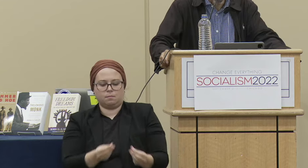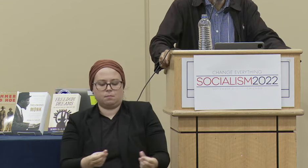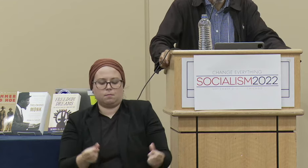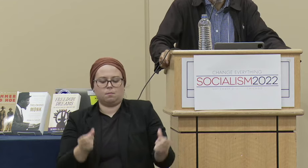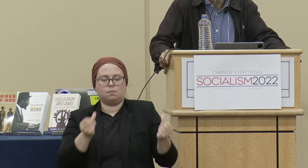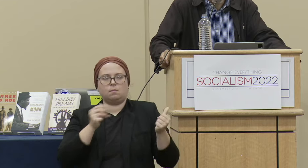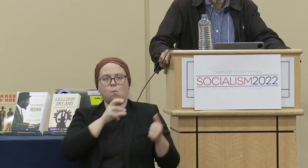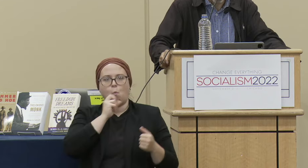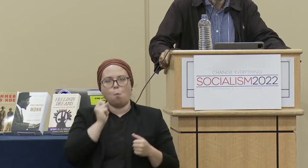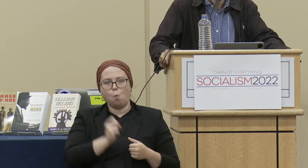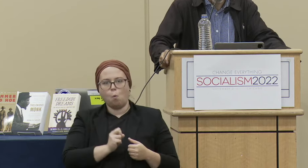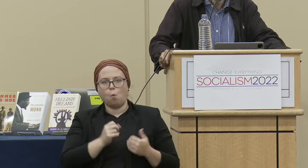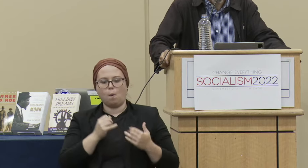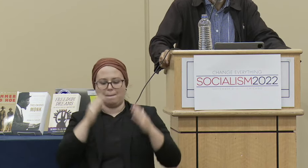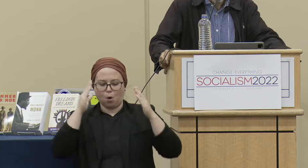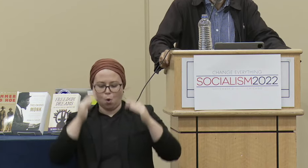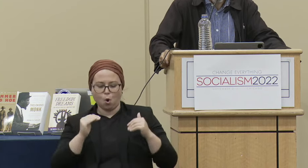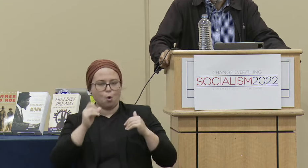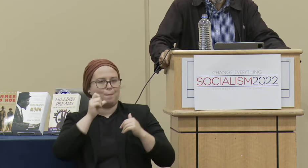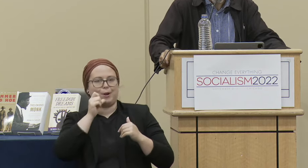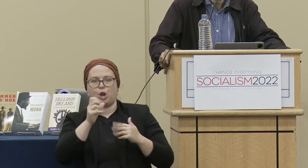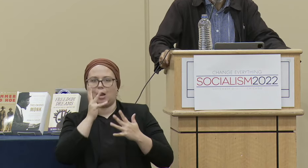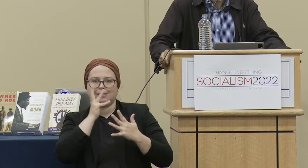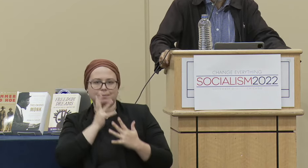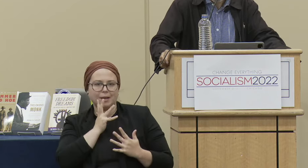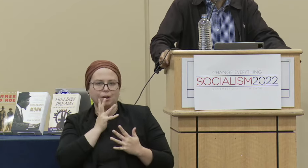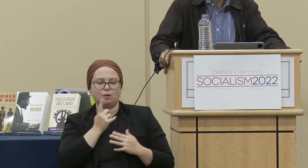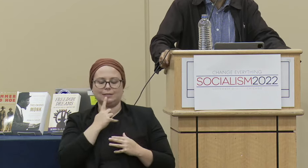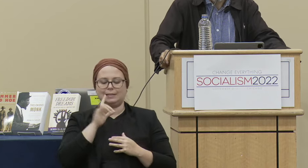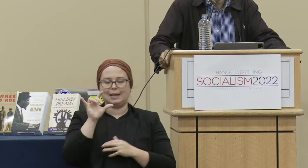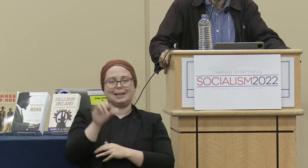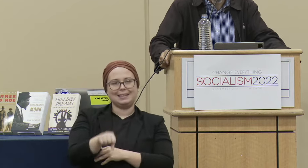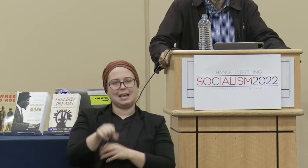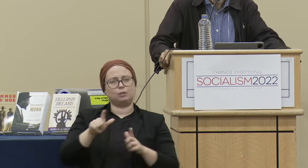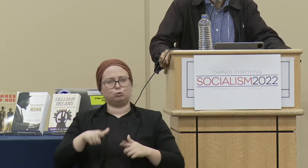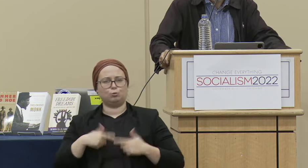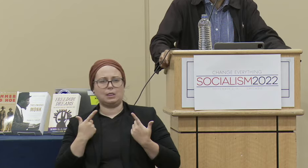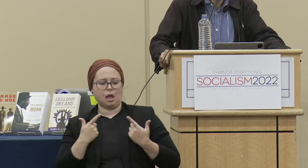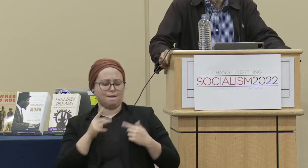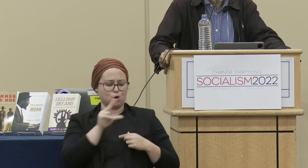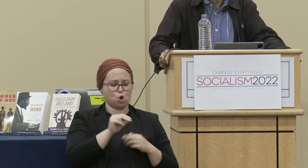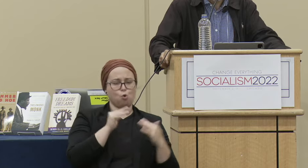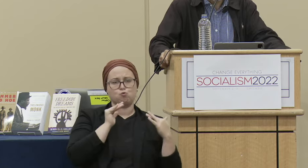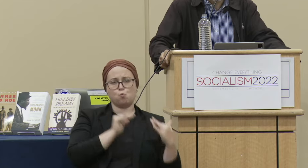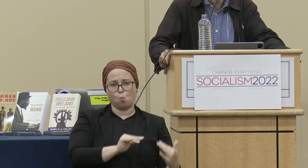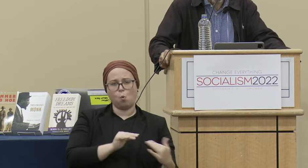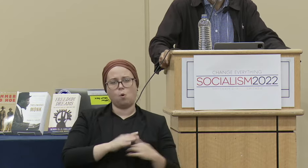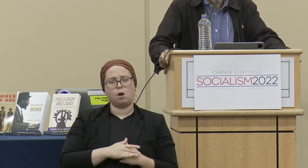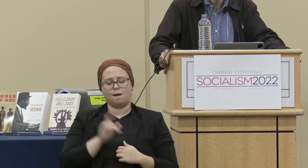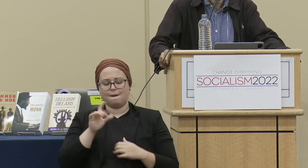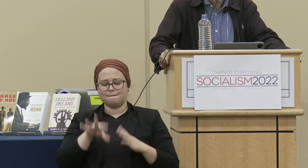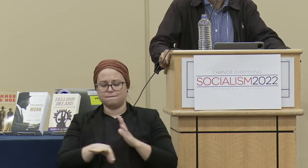places left vacant by the disintegration of the old and about hope, not despair . About saying yes to life and no to